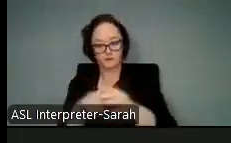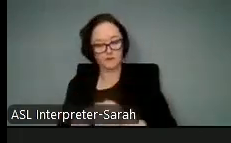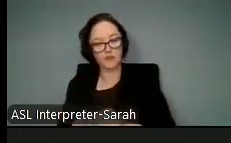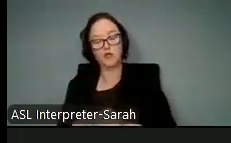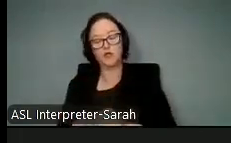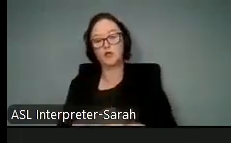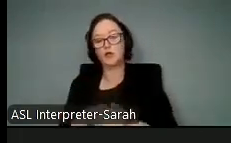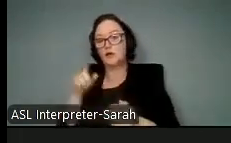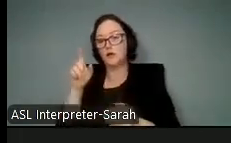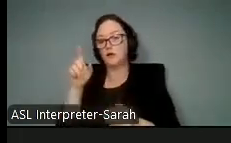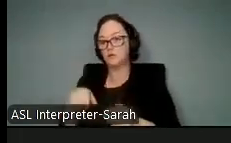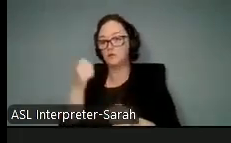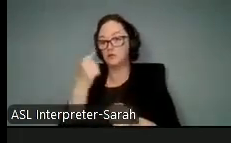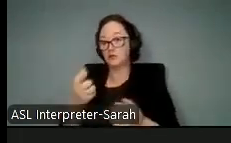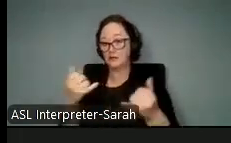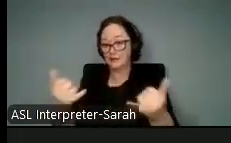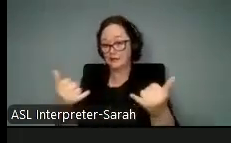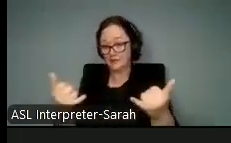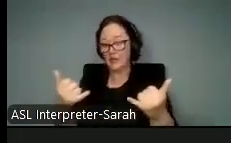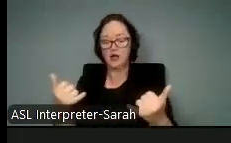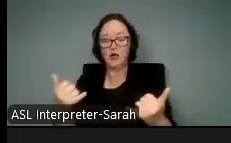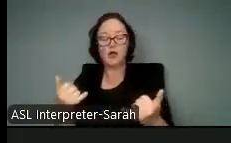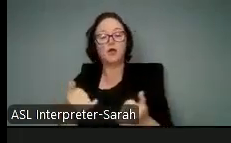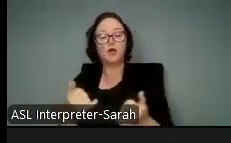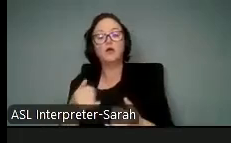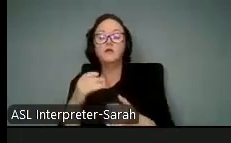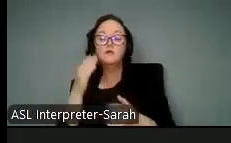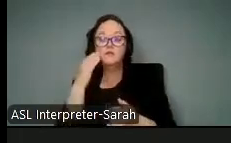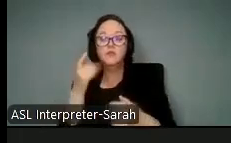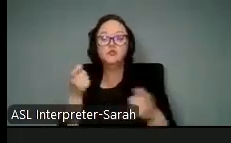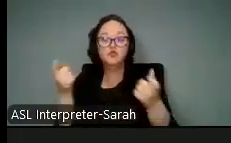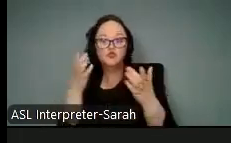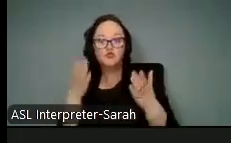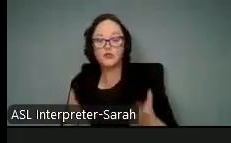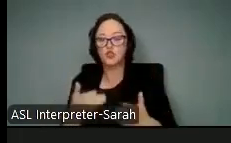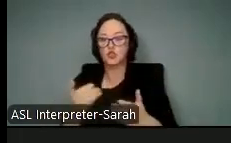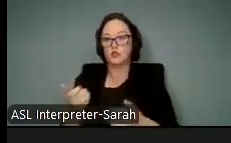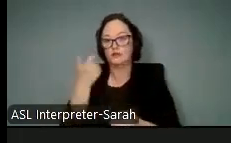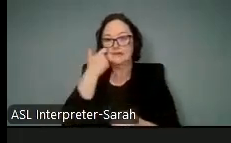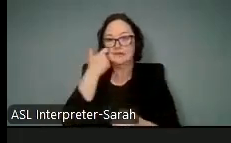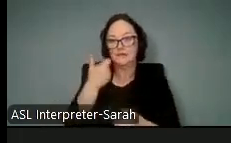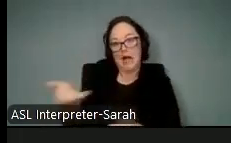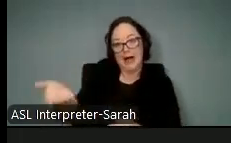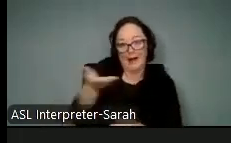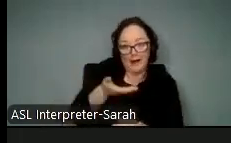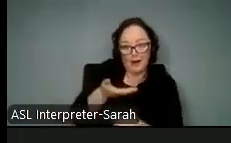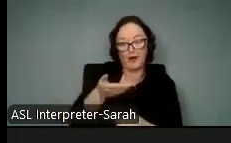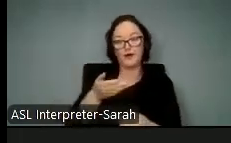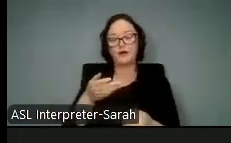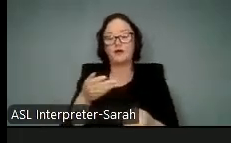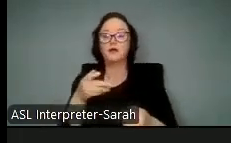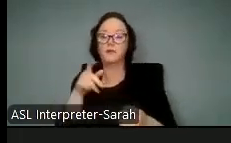New hires need to be brought up to date on accessibility, directors and managers need to be aware of changes in the industry, changes and expectations,